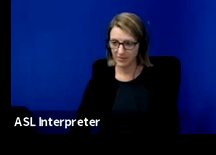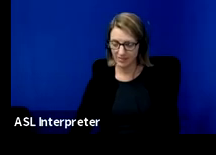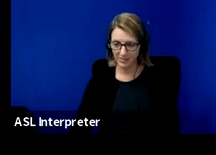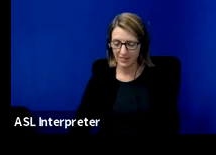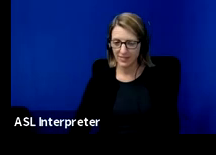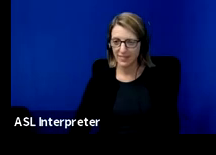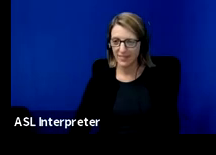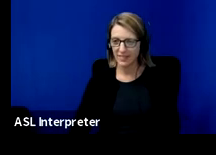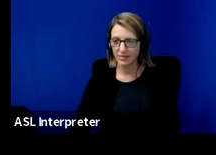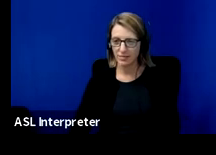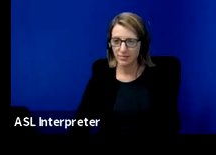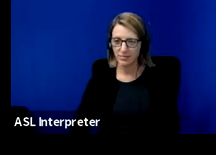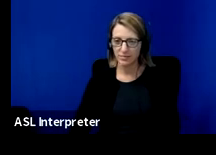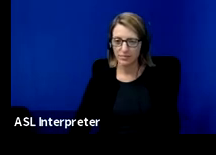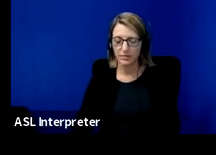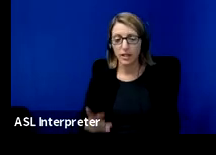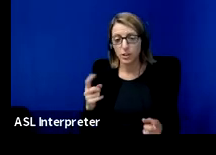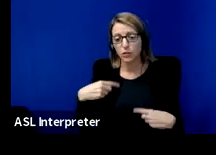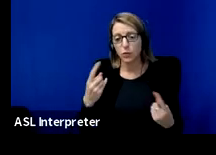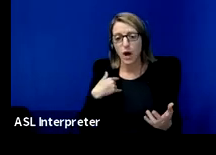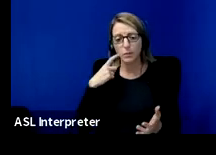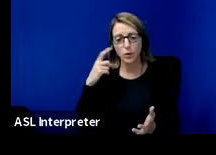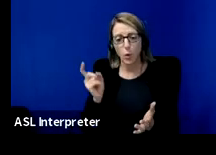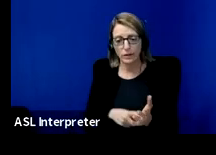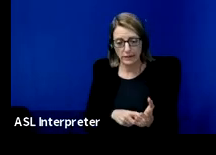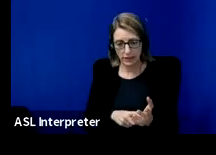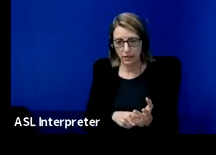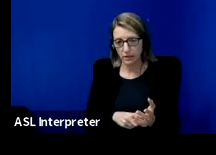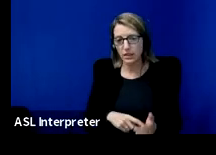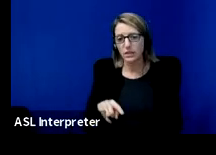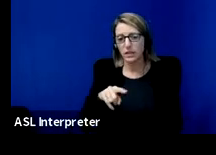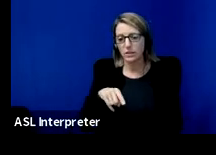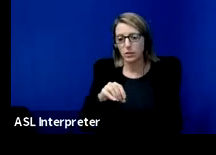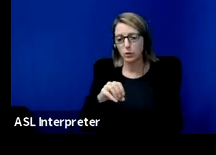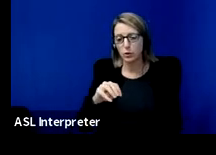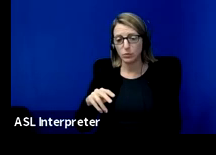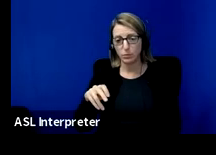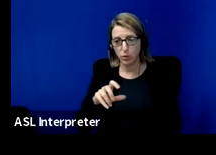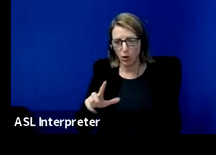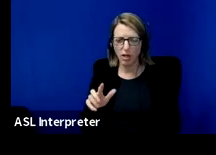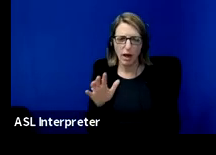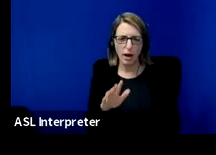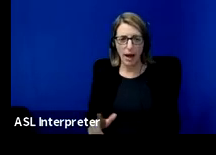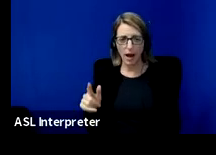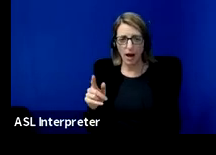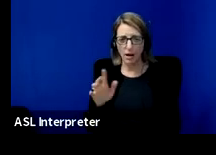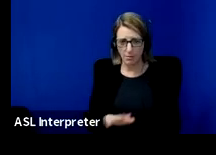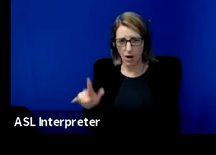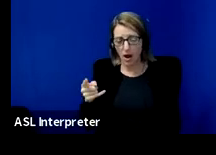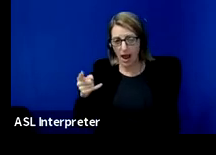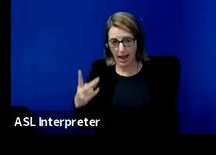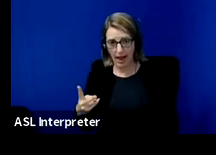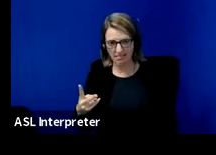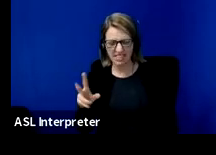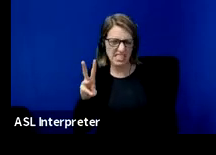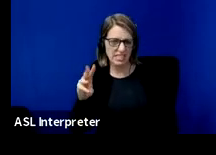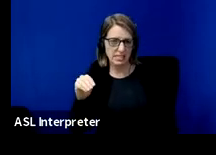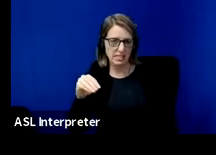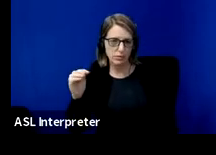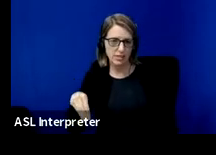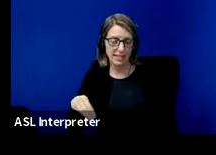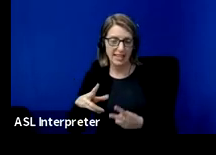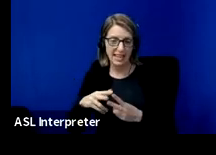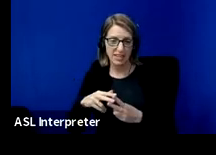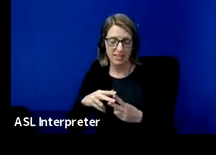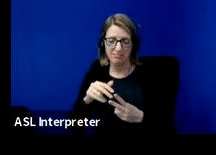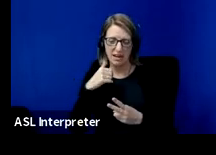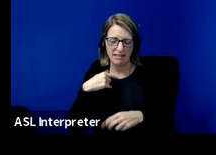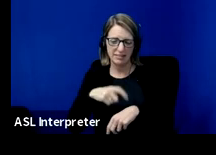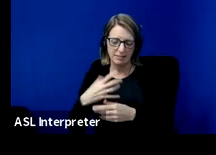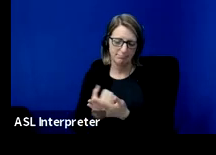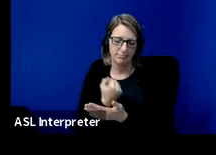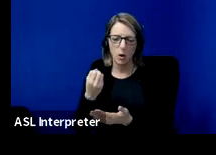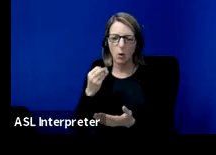ESD 113 - Andrew Hickman: So for so far. What I'm noticing within the zoom poll is about half of us about 60% either didn't get a chance or able to just dabble. A little last night.